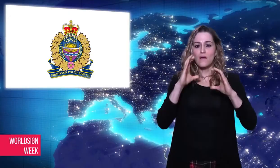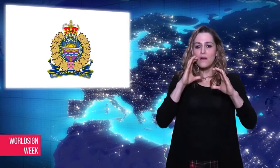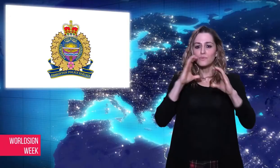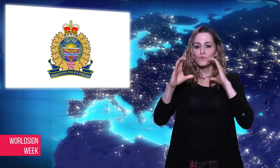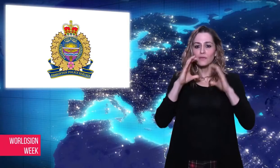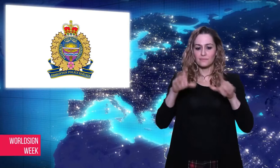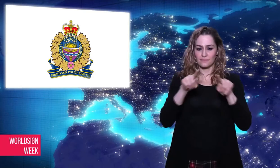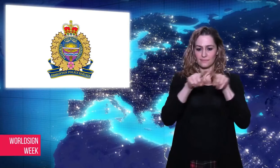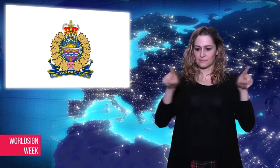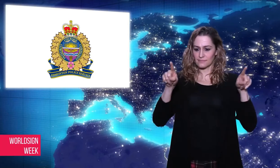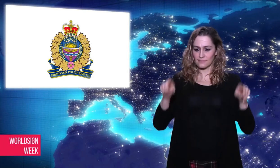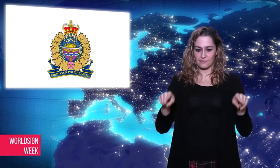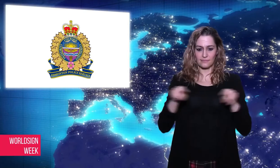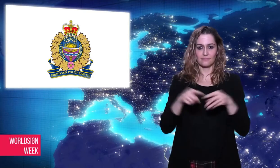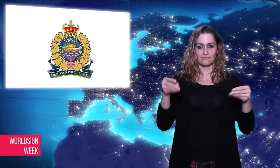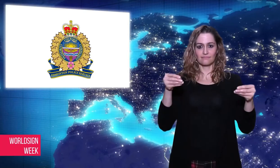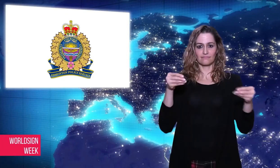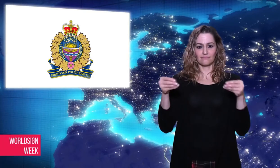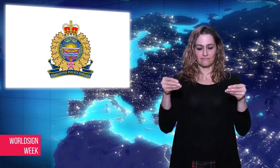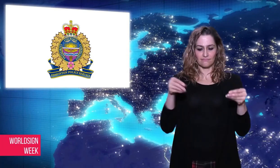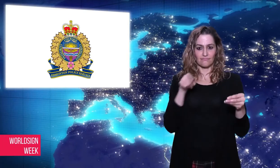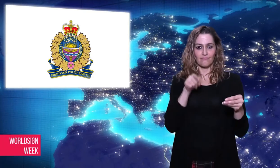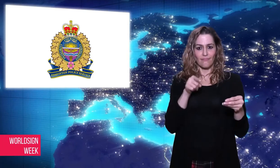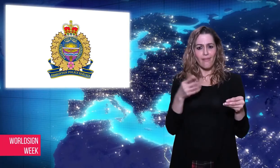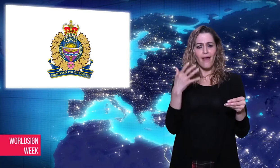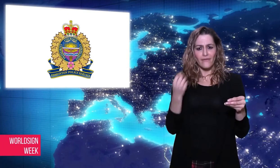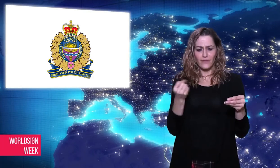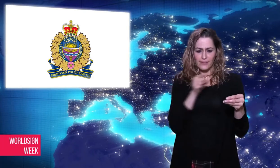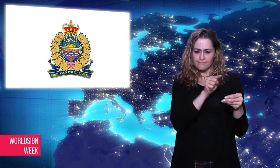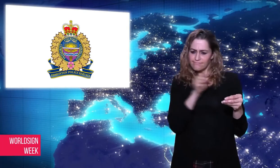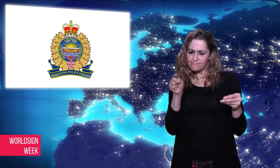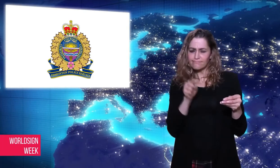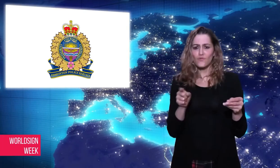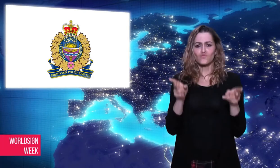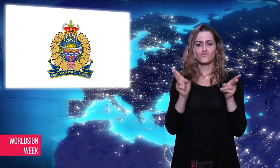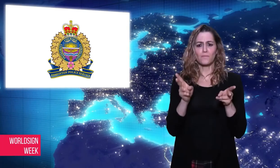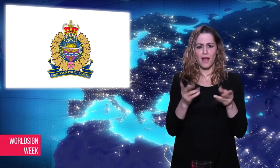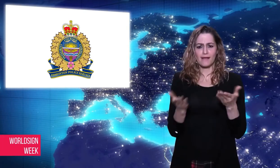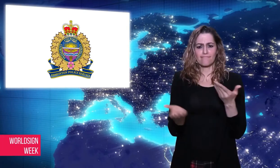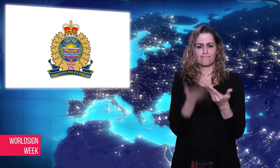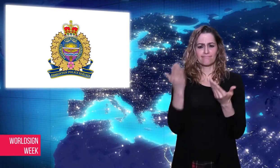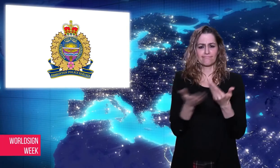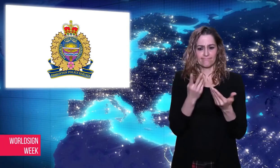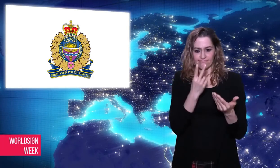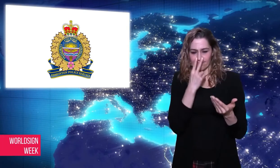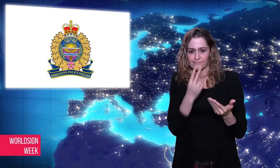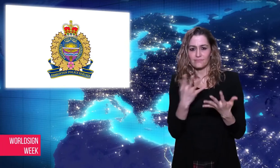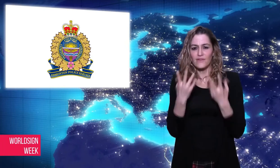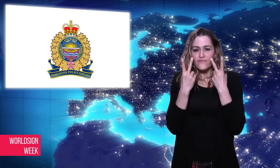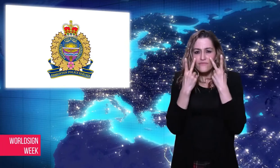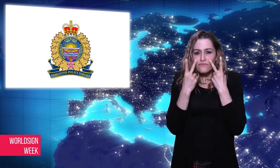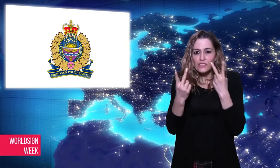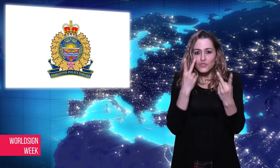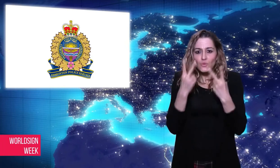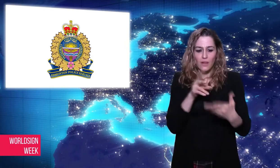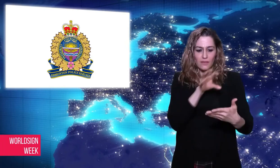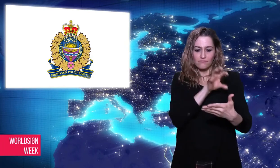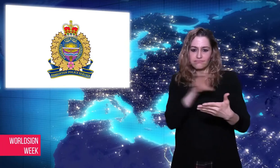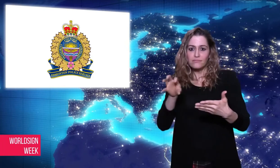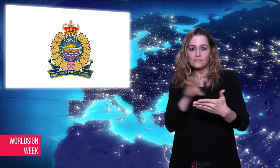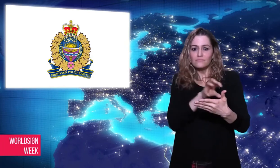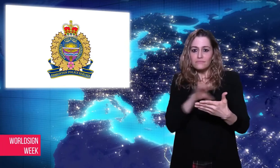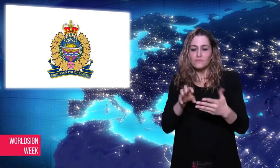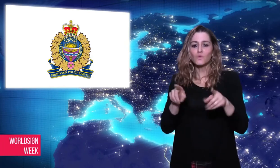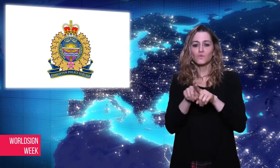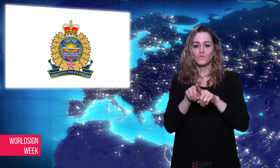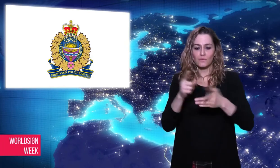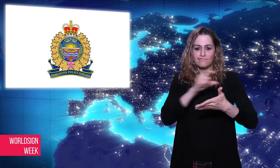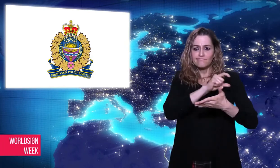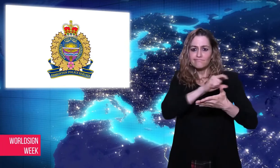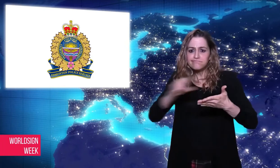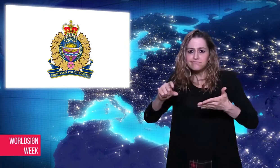The communication card shows common visual symbols and texts